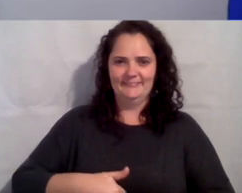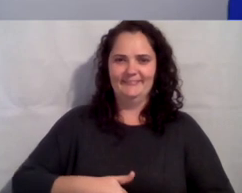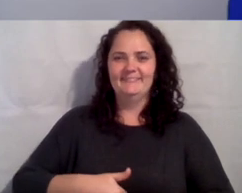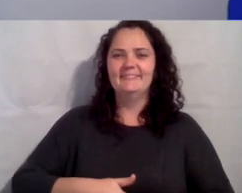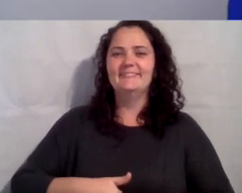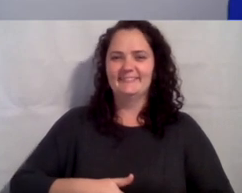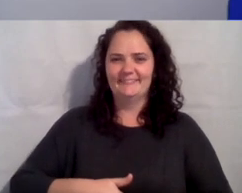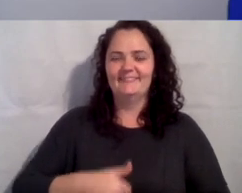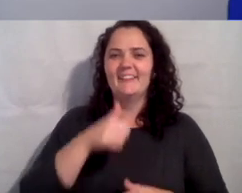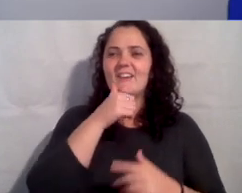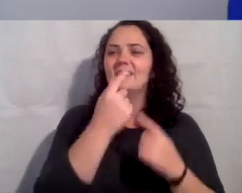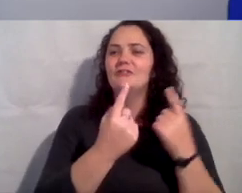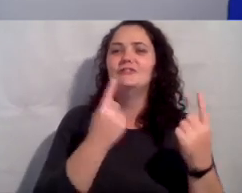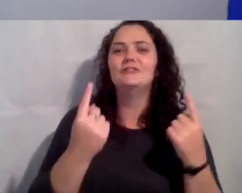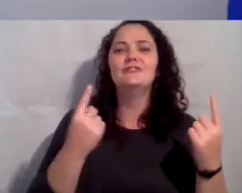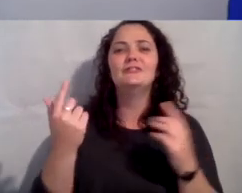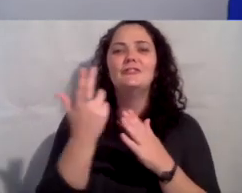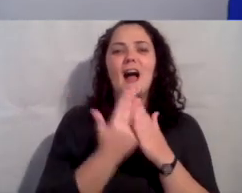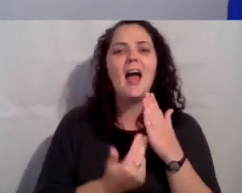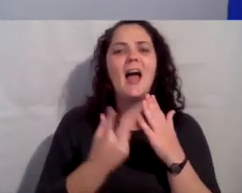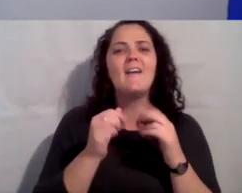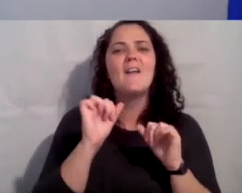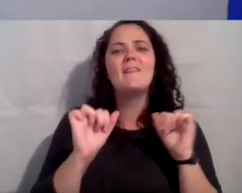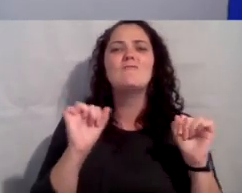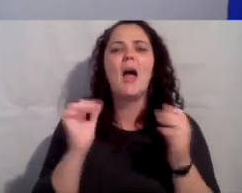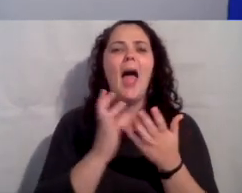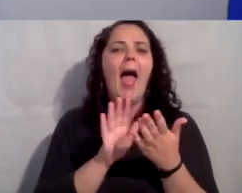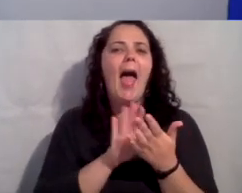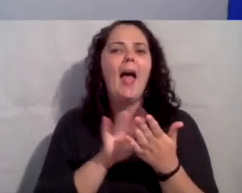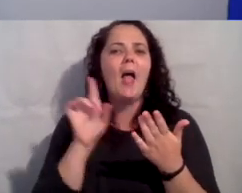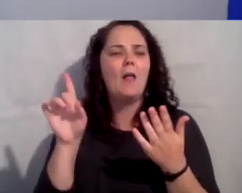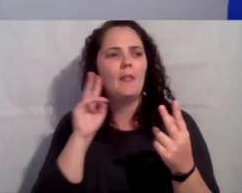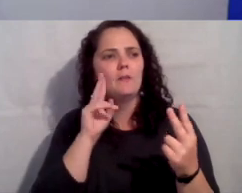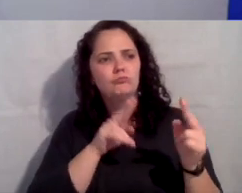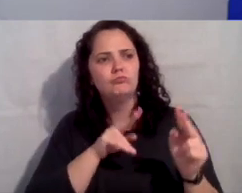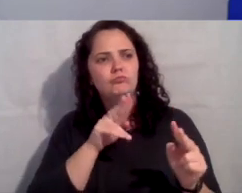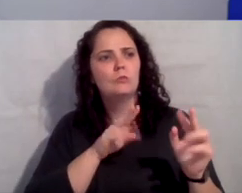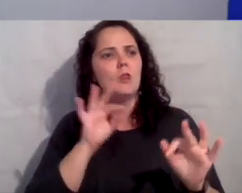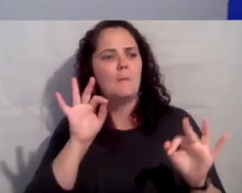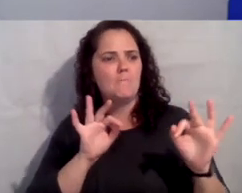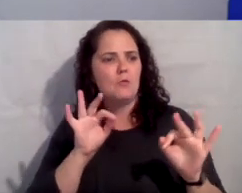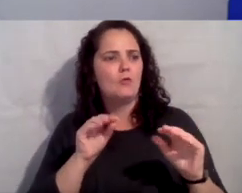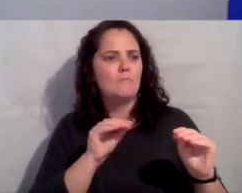the idiosyncrasies of each individual artist as they respond to the model and the model's movement in space. And